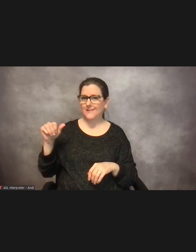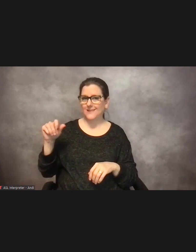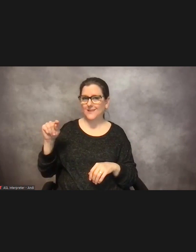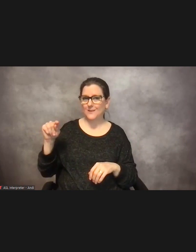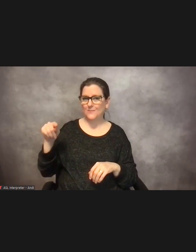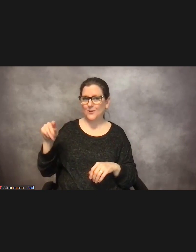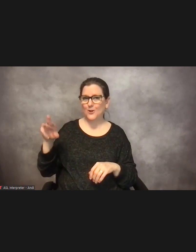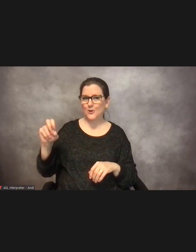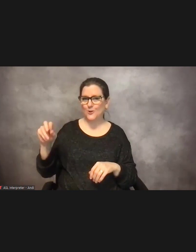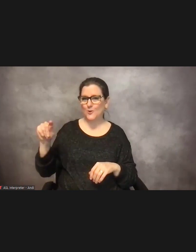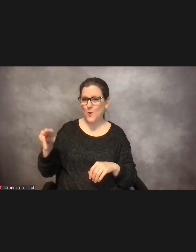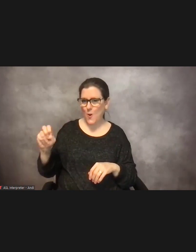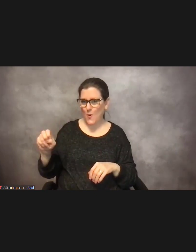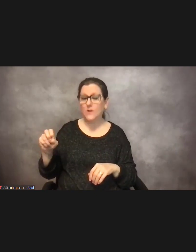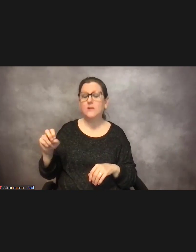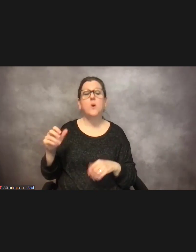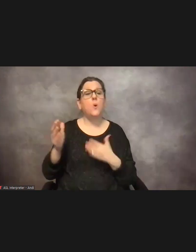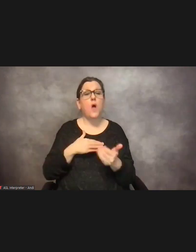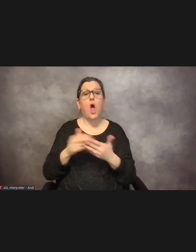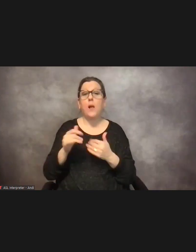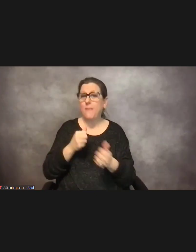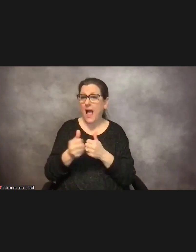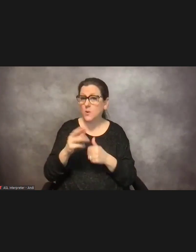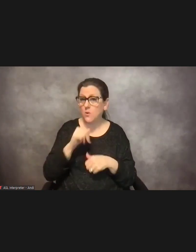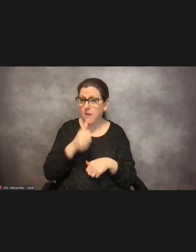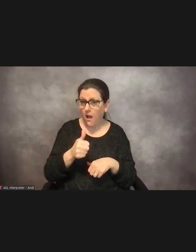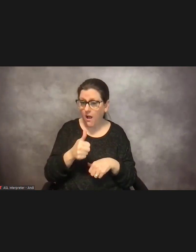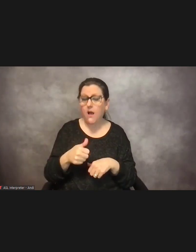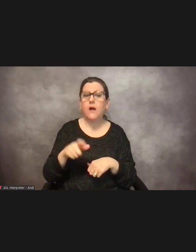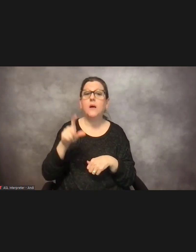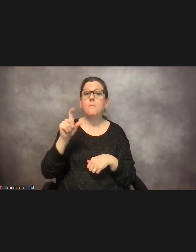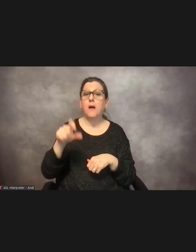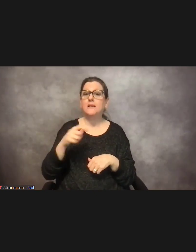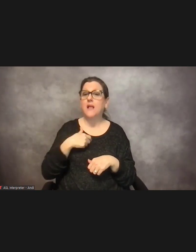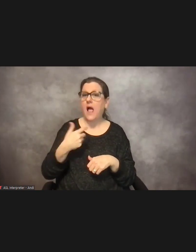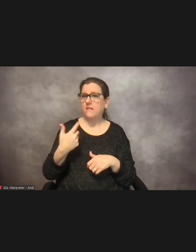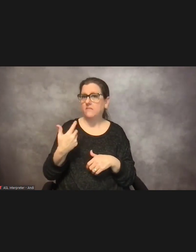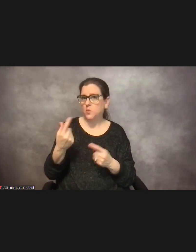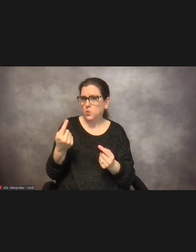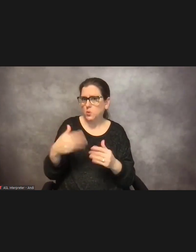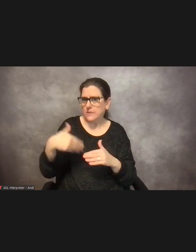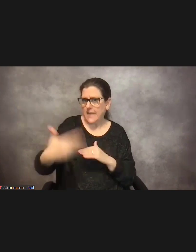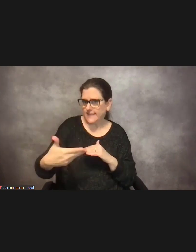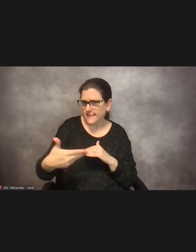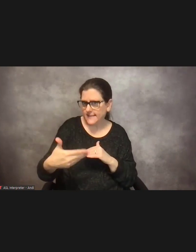In order to be evidence-based, your screening process has to include a follow-up protocol for when children don't pass, and we